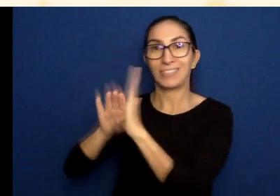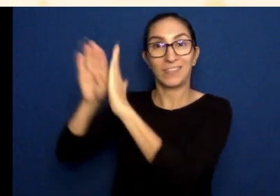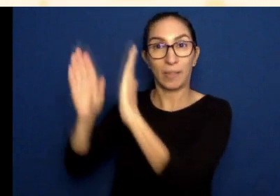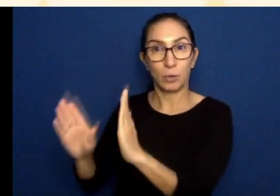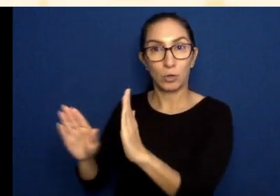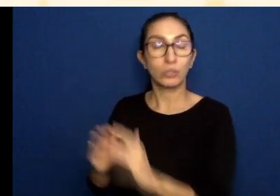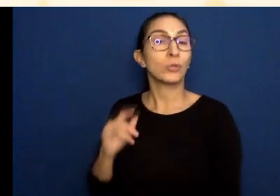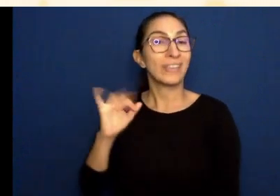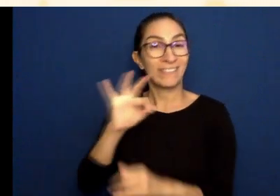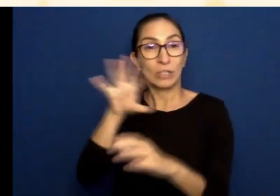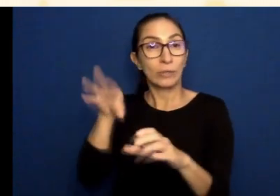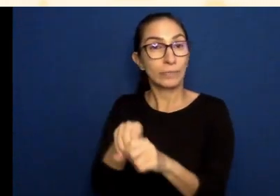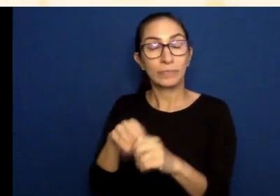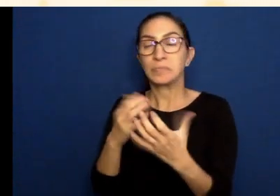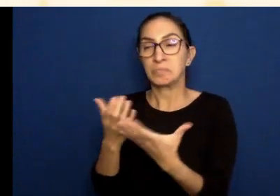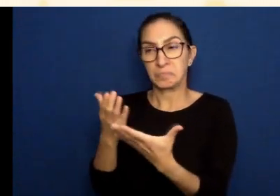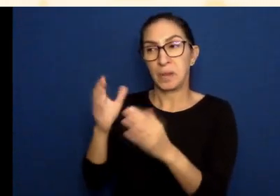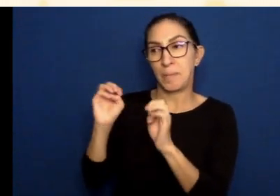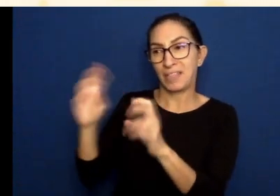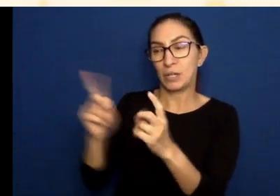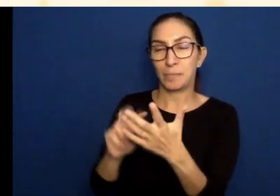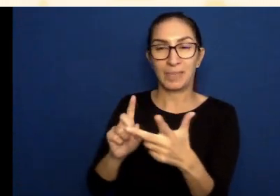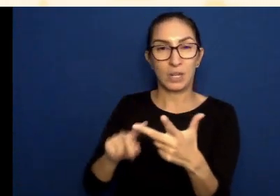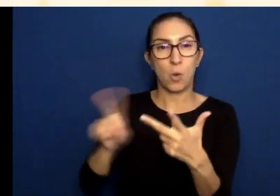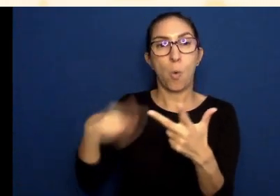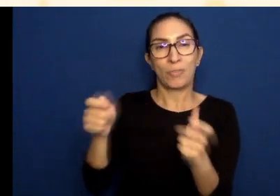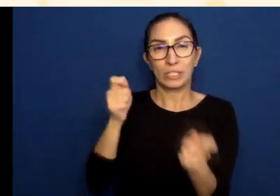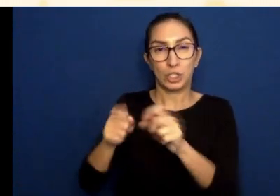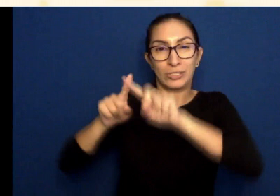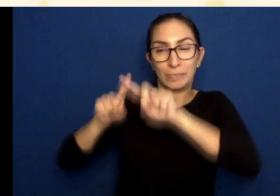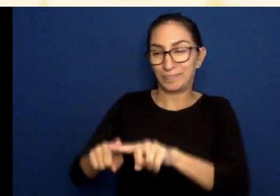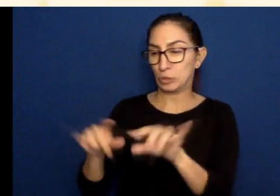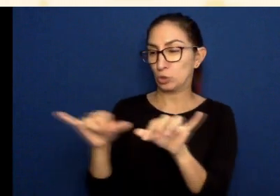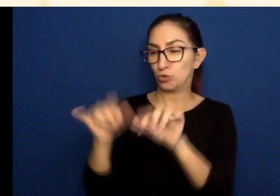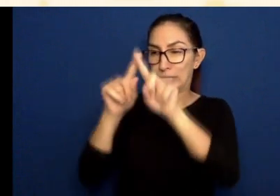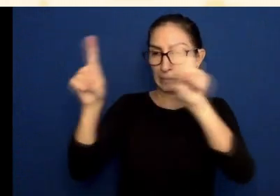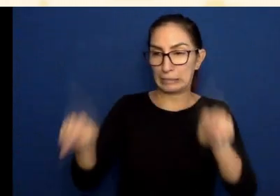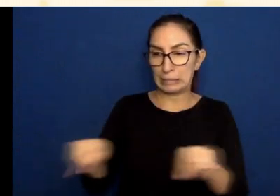Responsive websites, which changes depending on the screen size, or other feature determined by the developer.